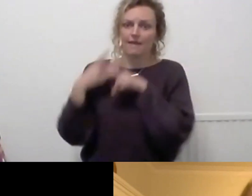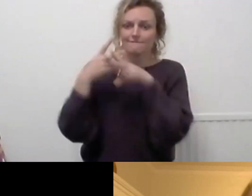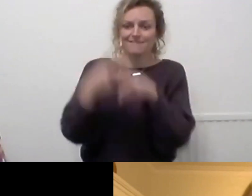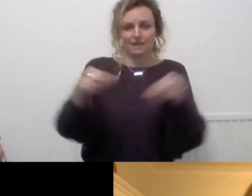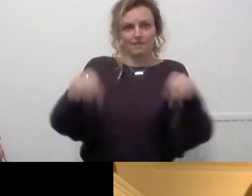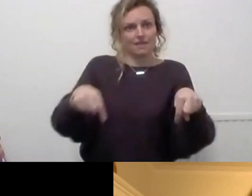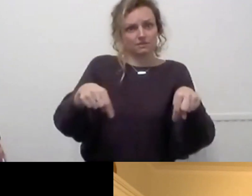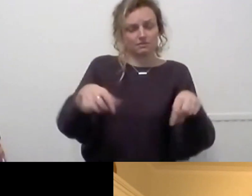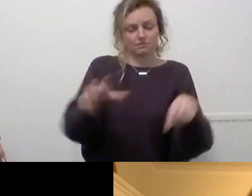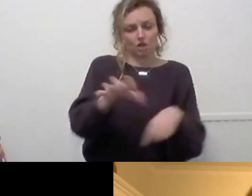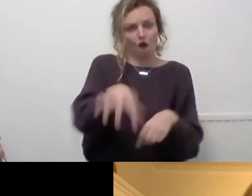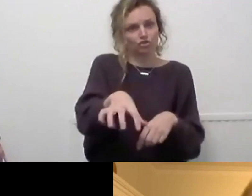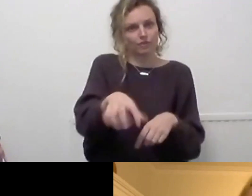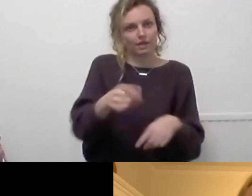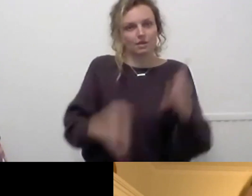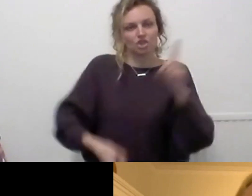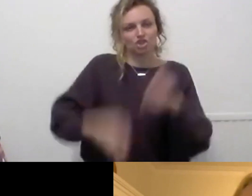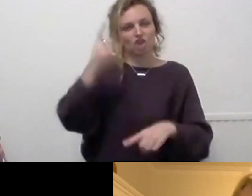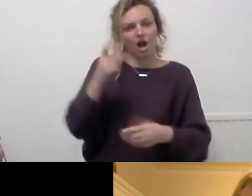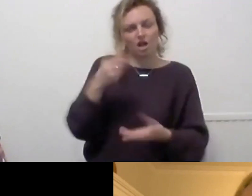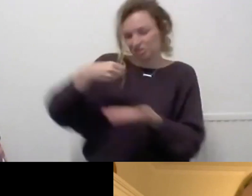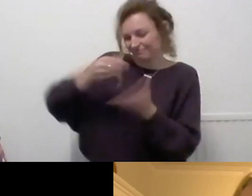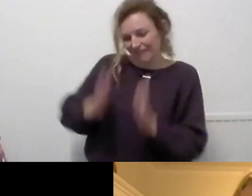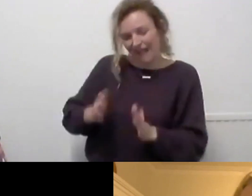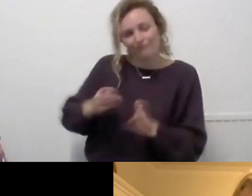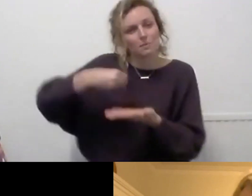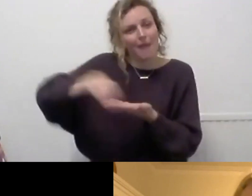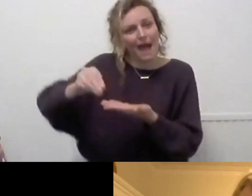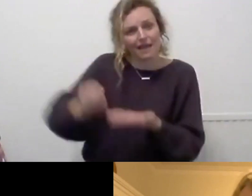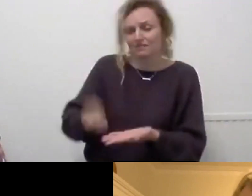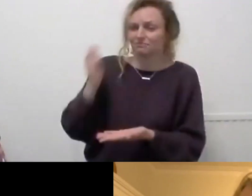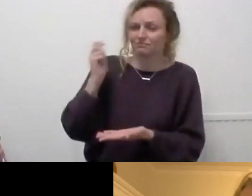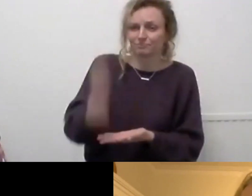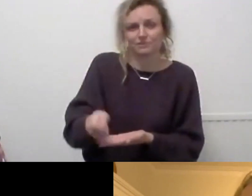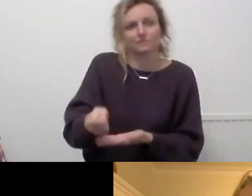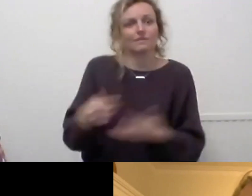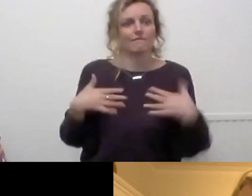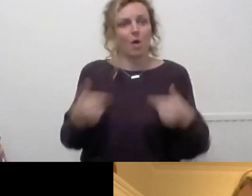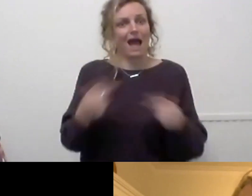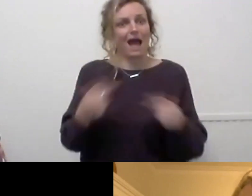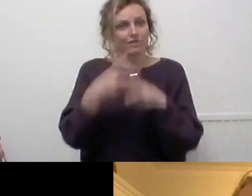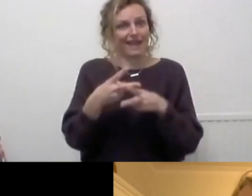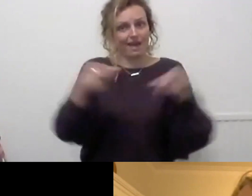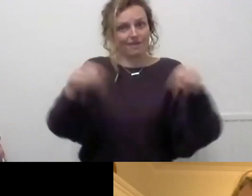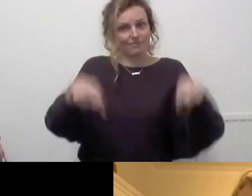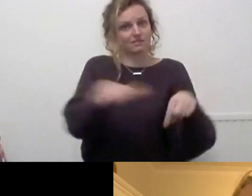But all care for COVID related illness is free to anybody with any immigration status.